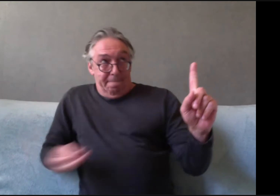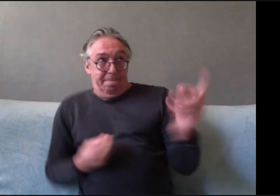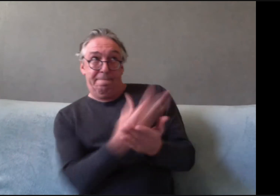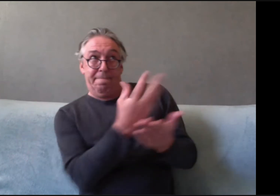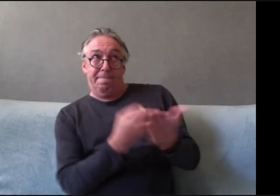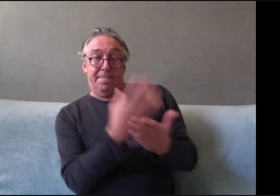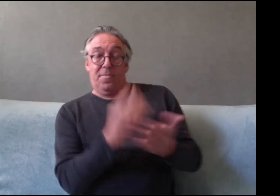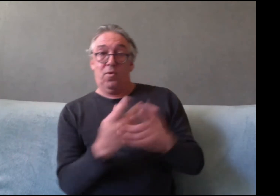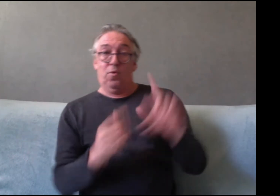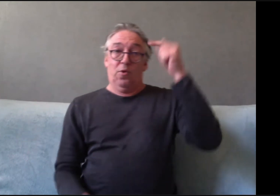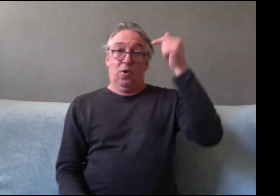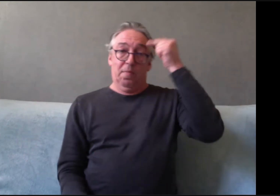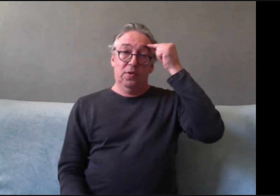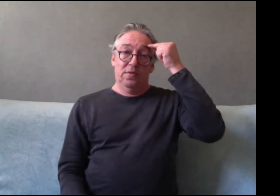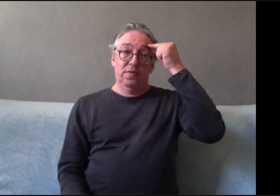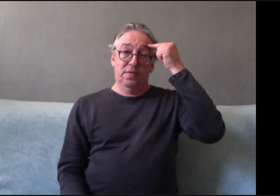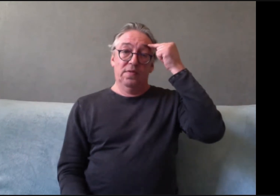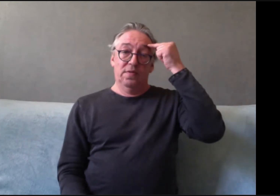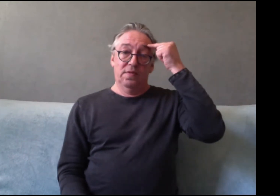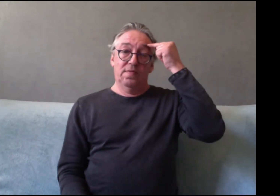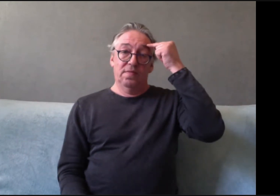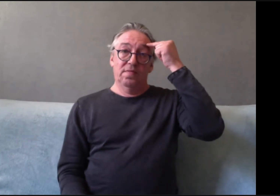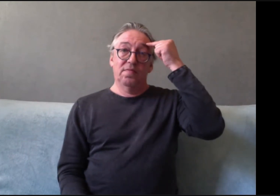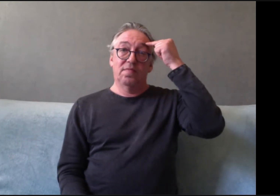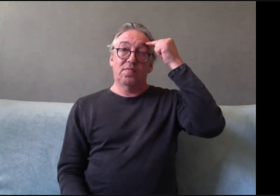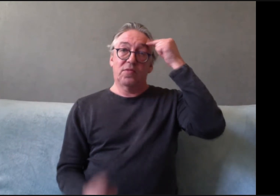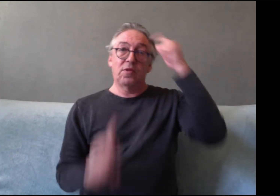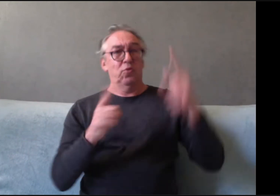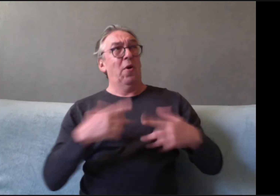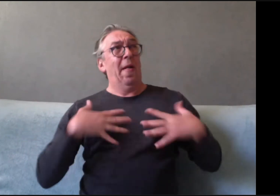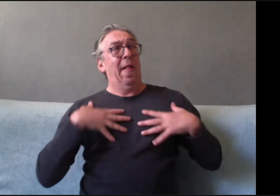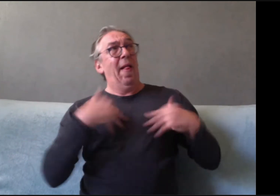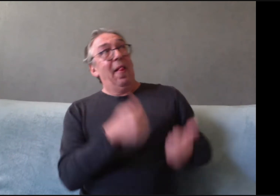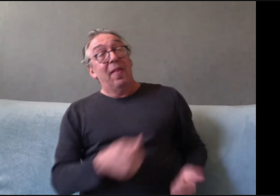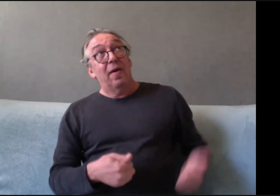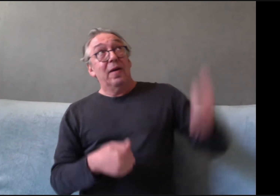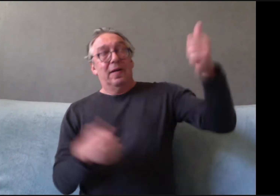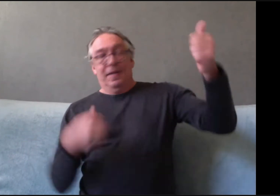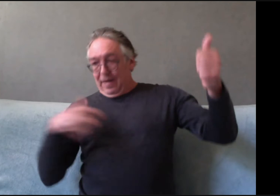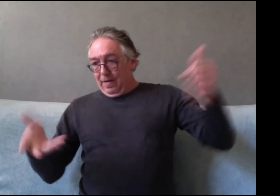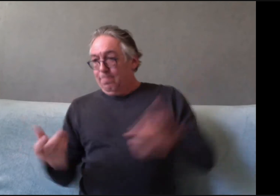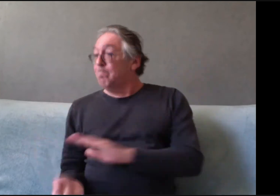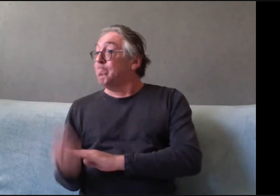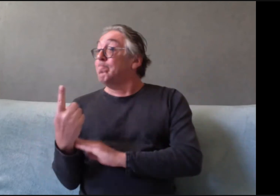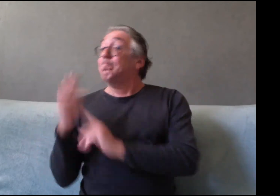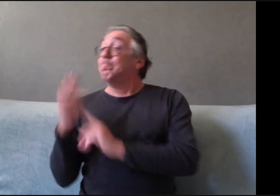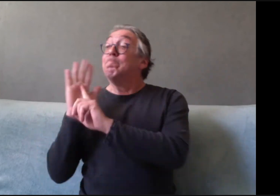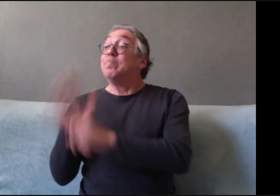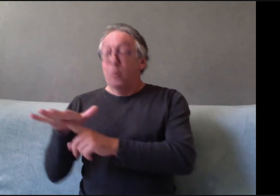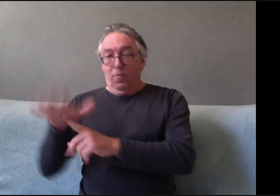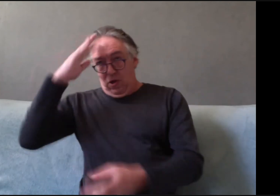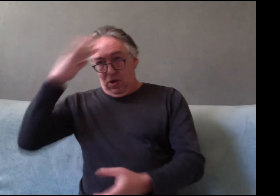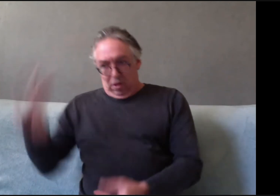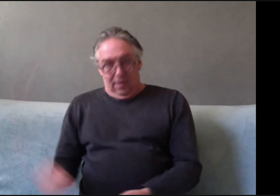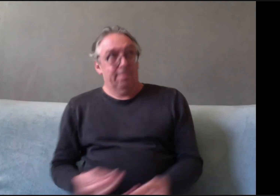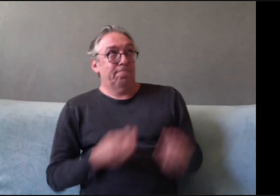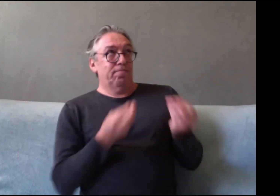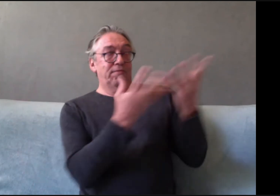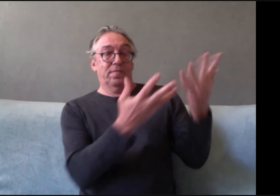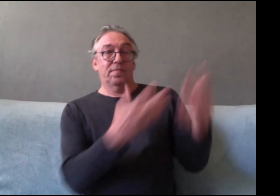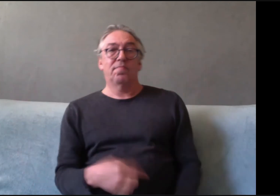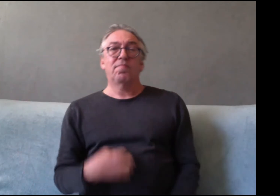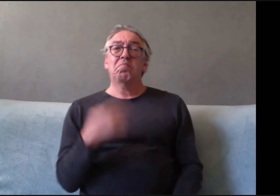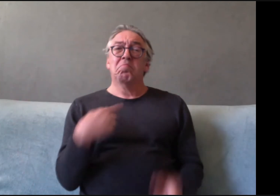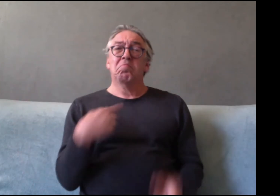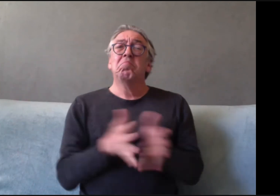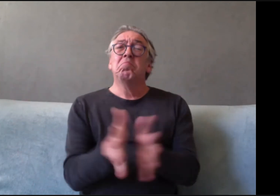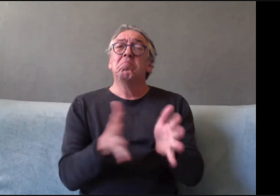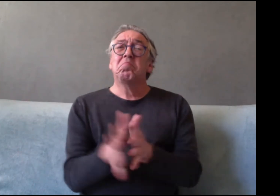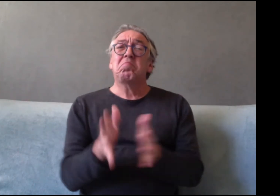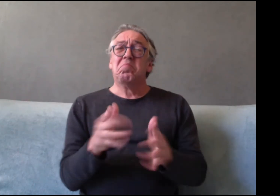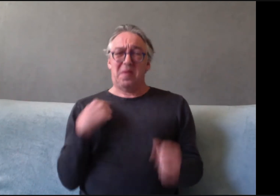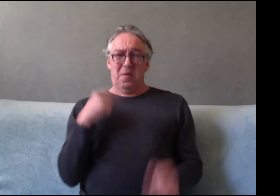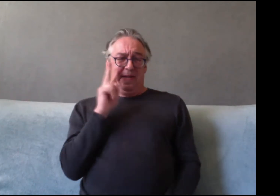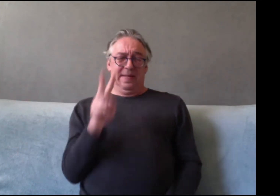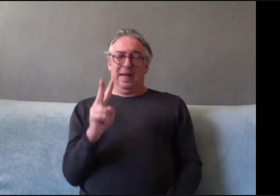I'd like to mention the main discriminations identified.